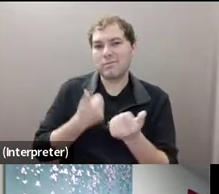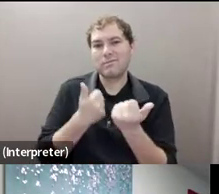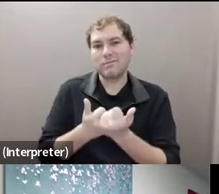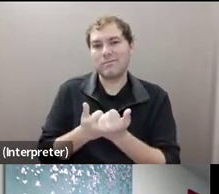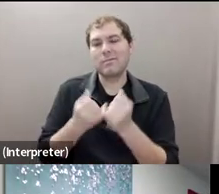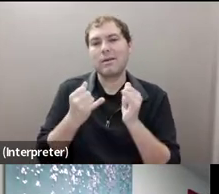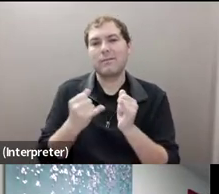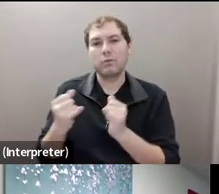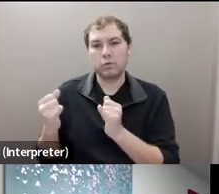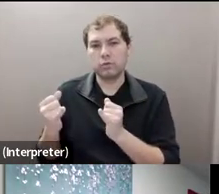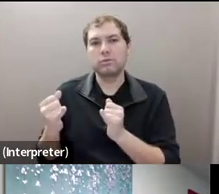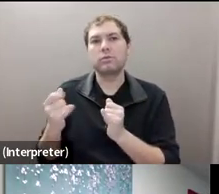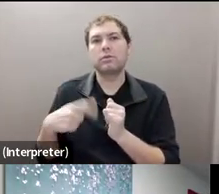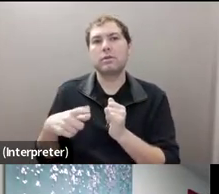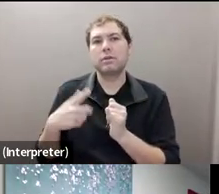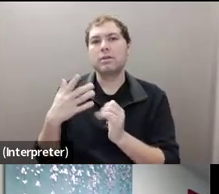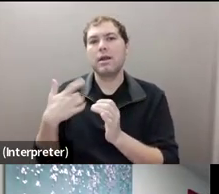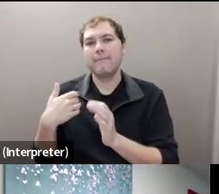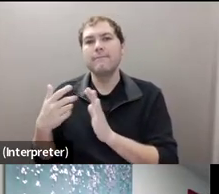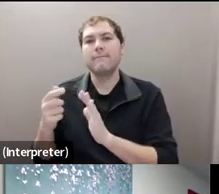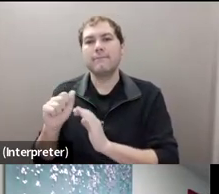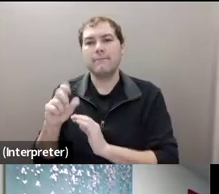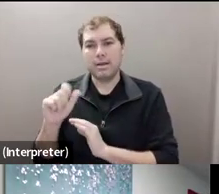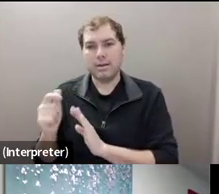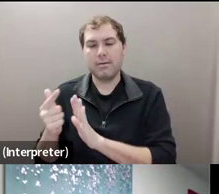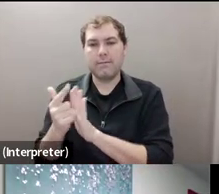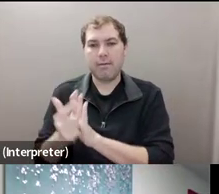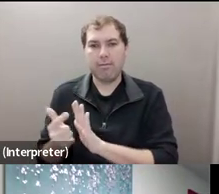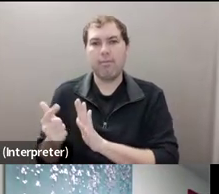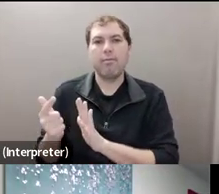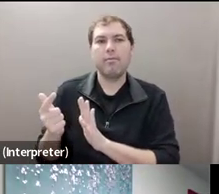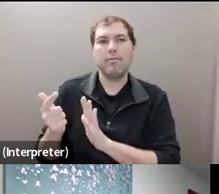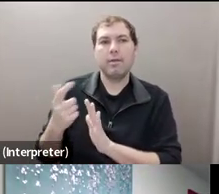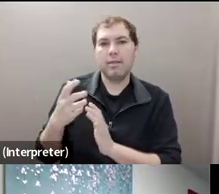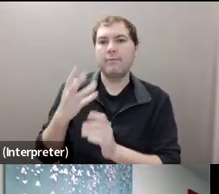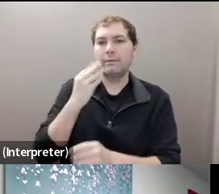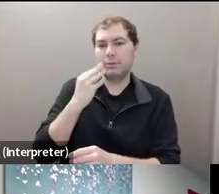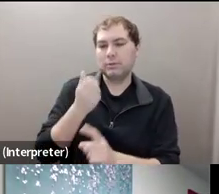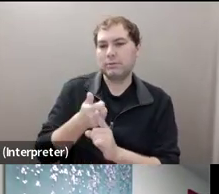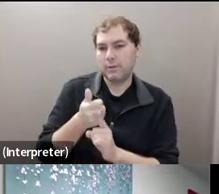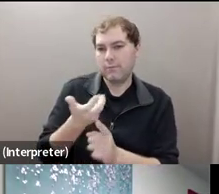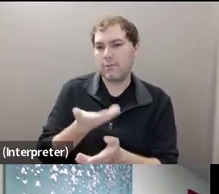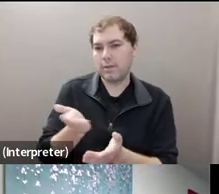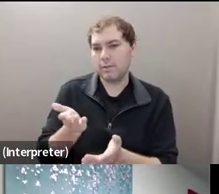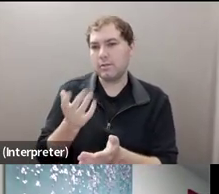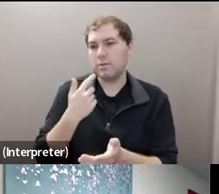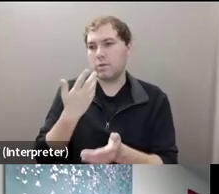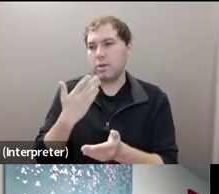17036717673: because there were violations of the Ada, and they had experienced things themselves, and and and therefore it turned into